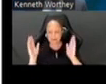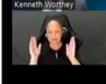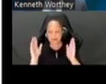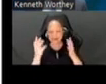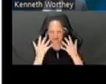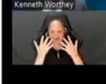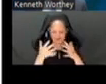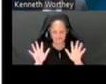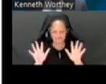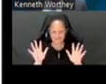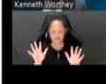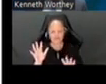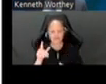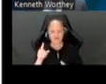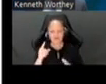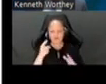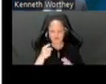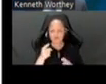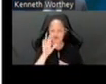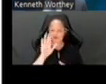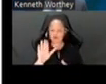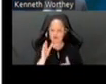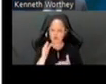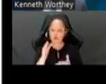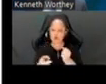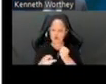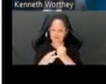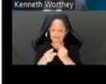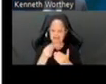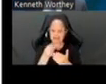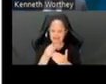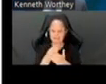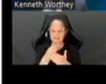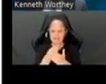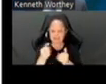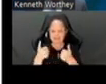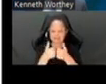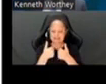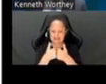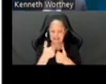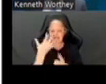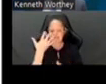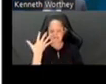is of your savings game with the five rounds in the corresponding estimated completion